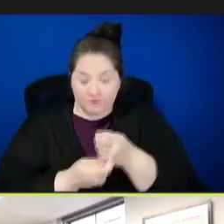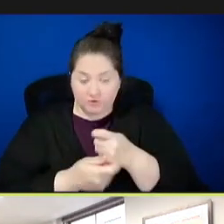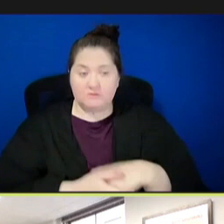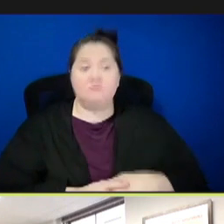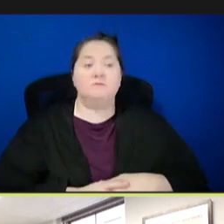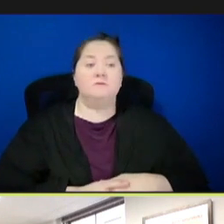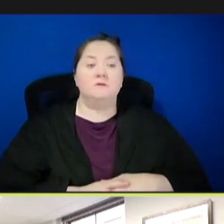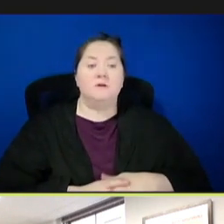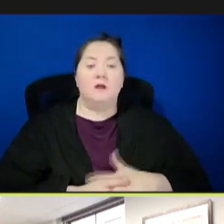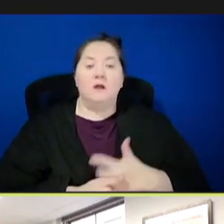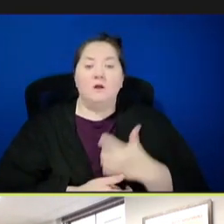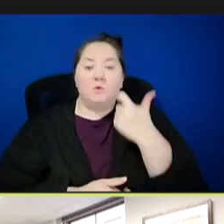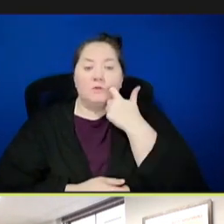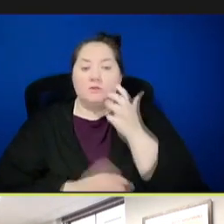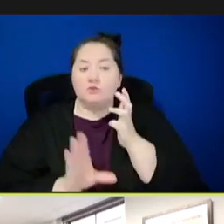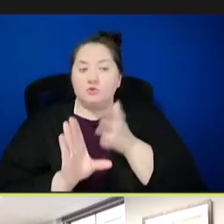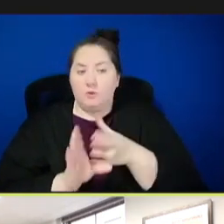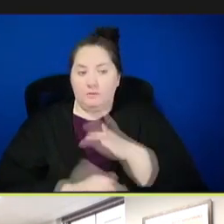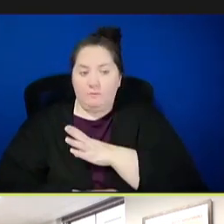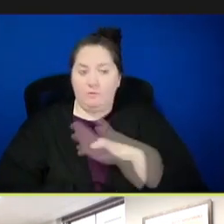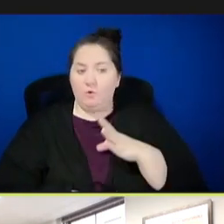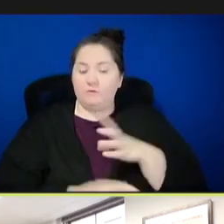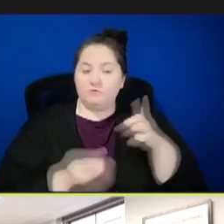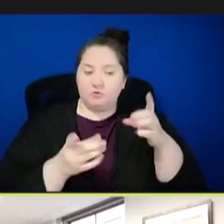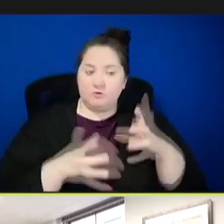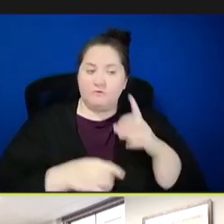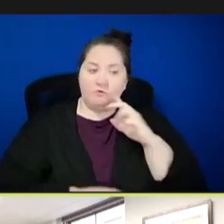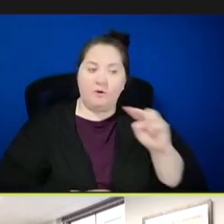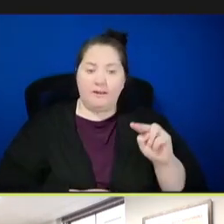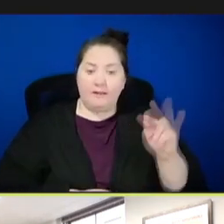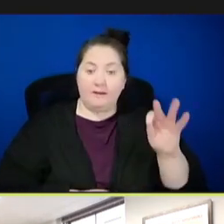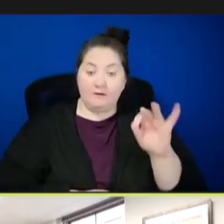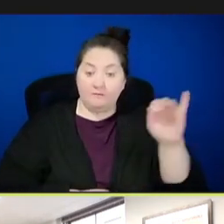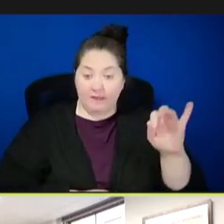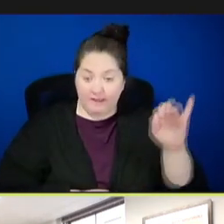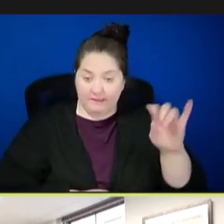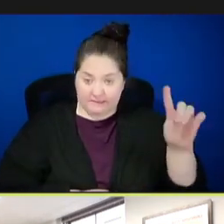recently joined the Board of Directors for the National Foundation and Infectious Diseases. I'm